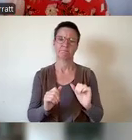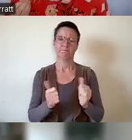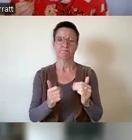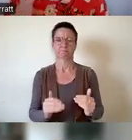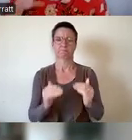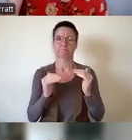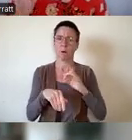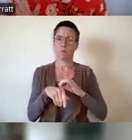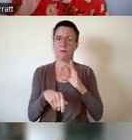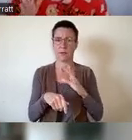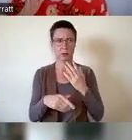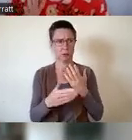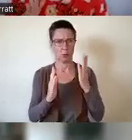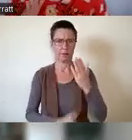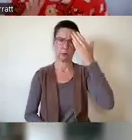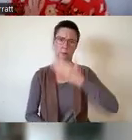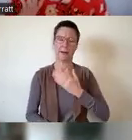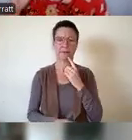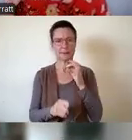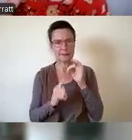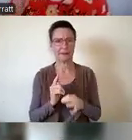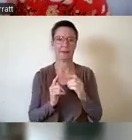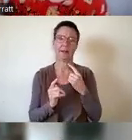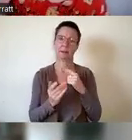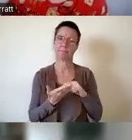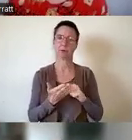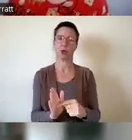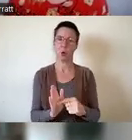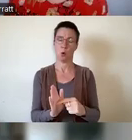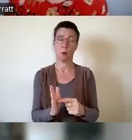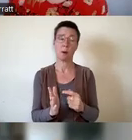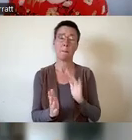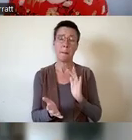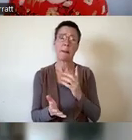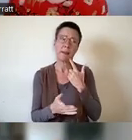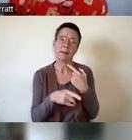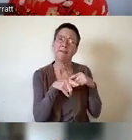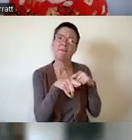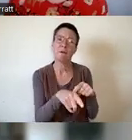and you have to have this specific tone of voice, then I would probably toe the line with the business page.